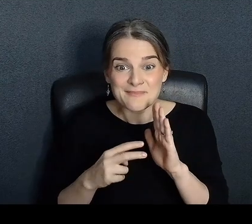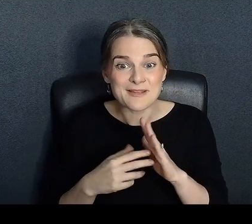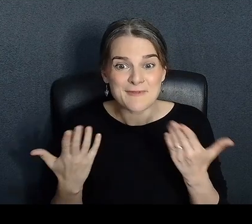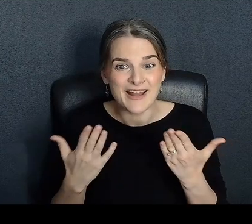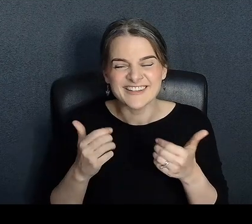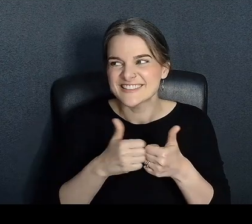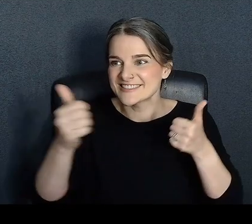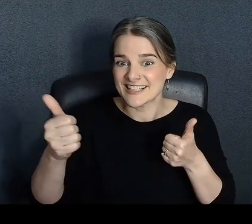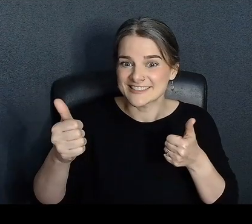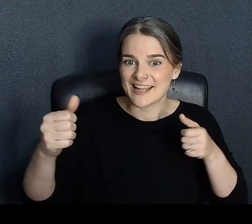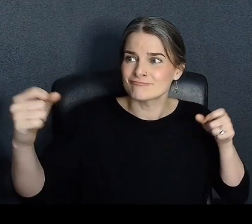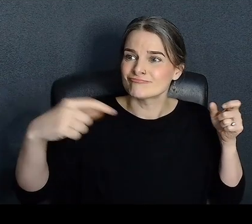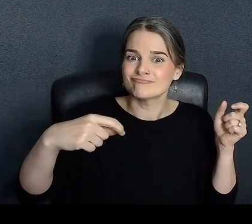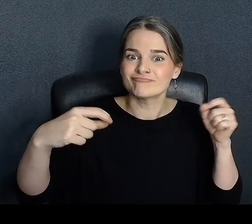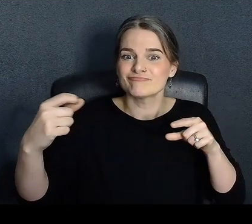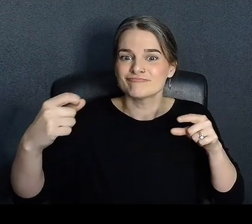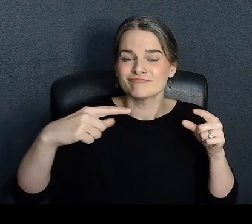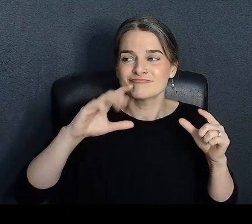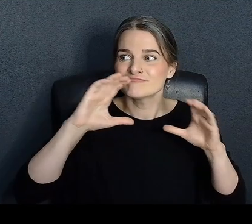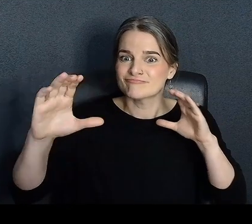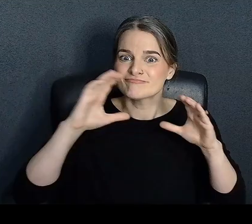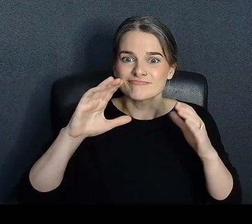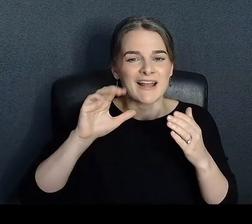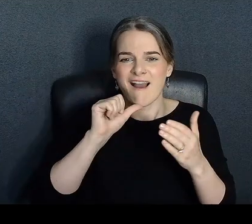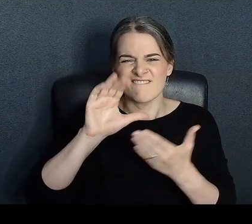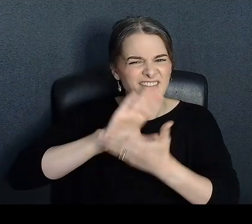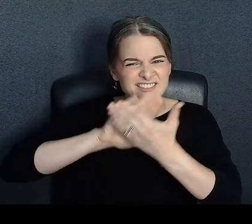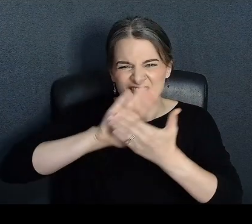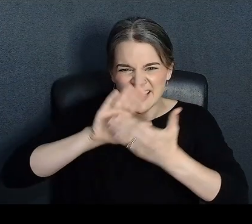It is through the telephone, through the internet.